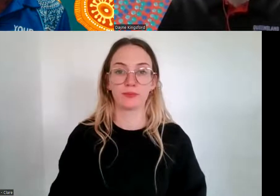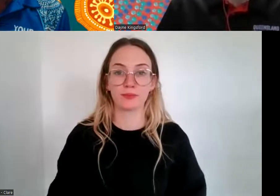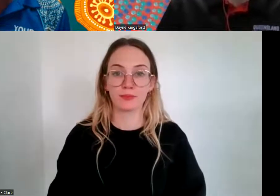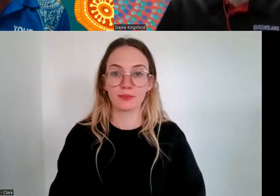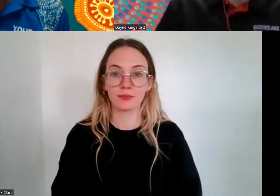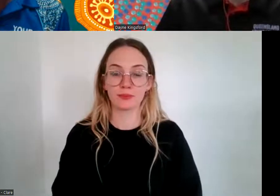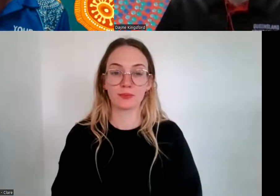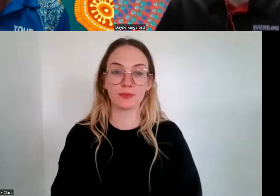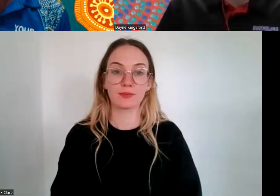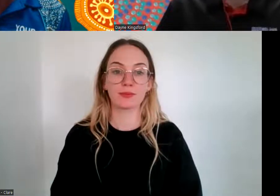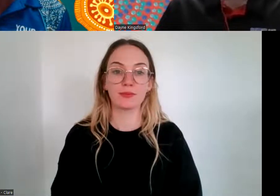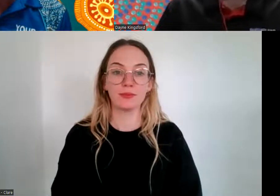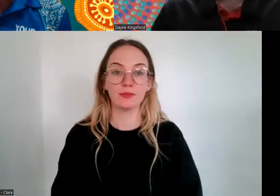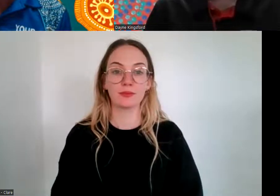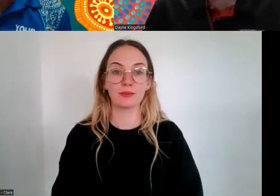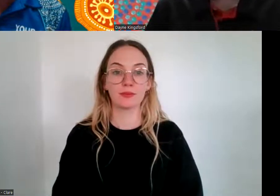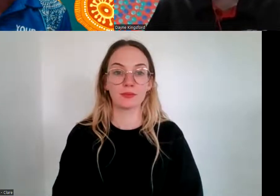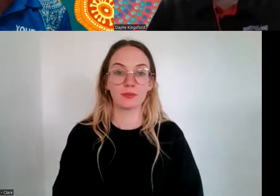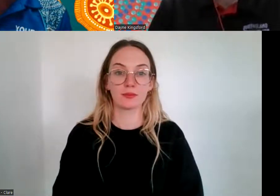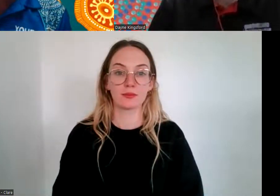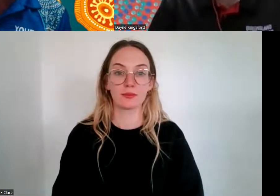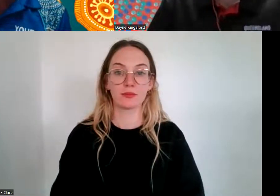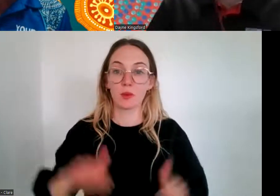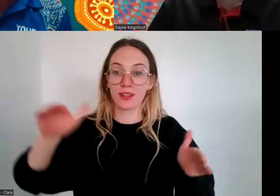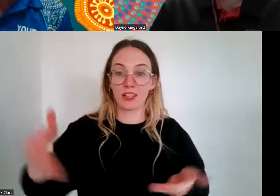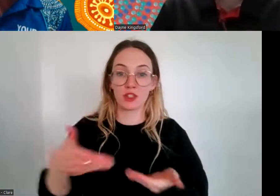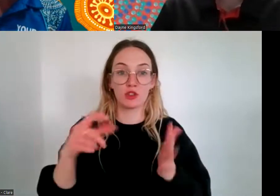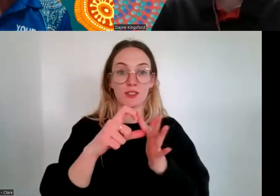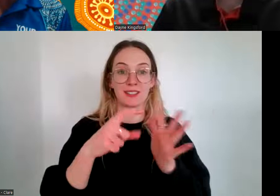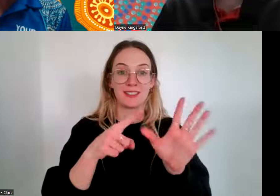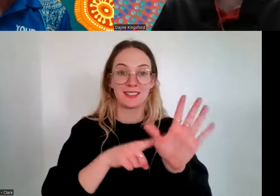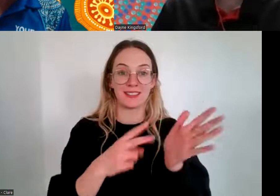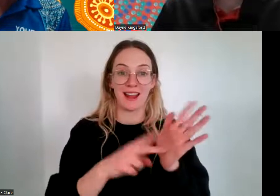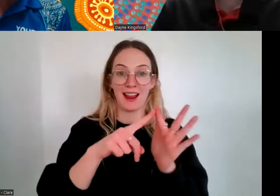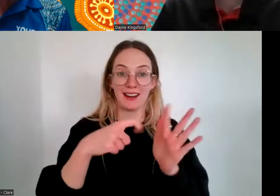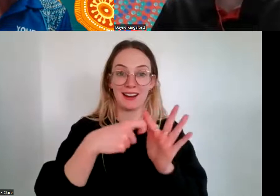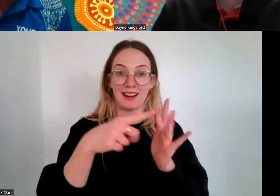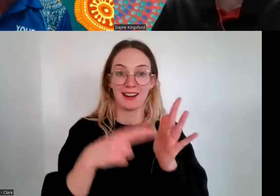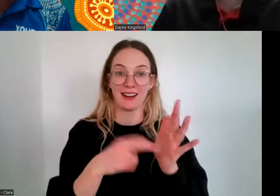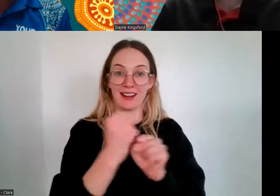I'd like now to introduce Dayne. Dayne Kingsford is a principal solicitor at